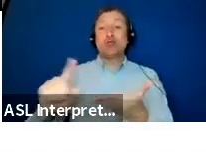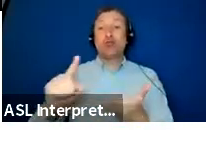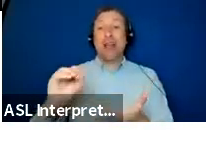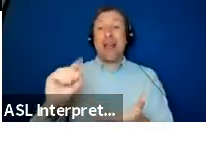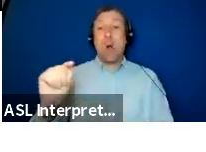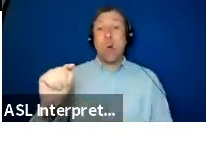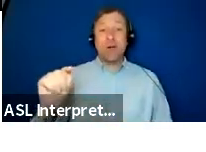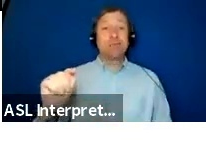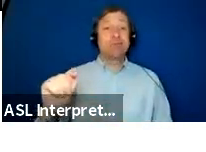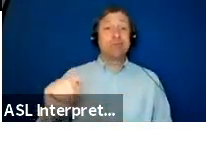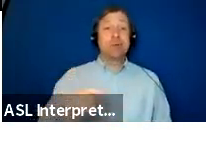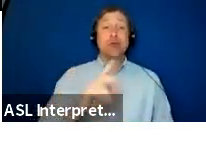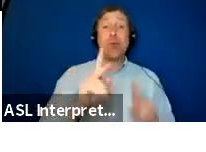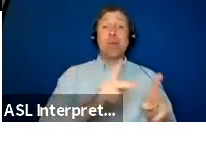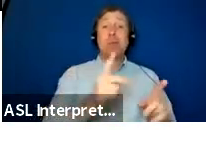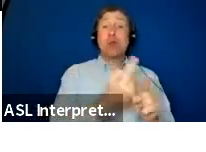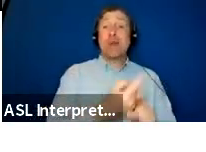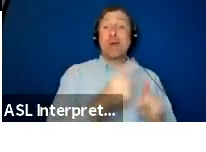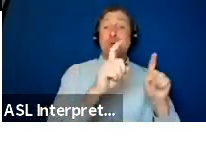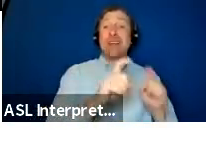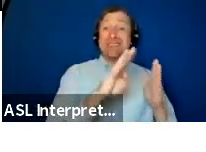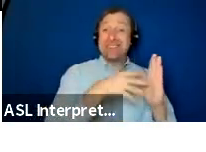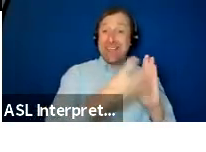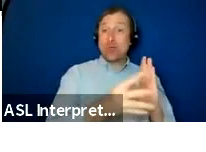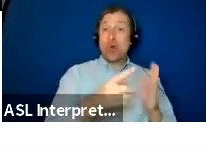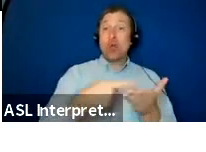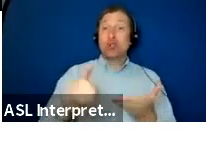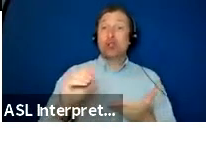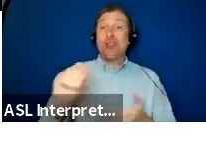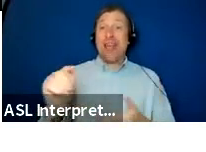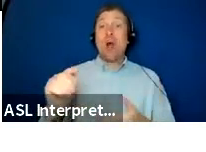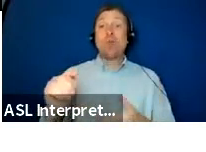and are on a regular testing schedule, that checkout process will in most cases also include